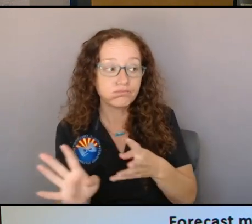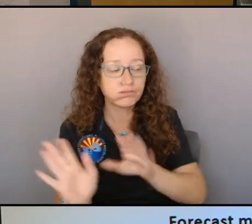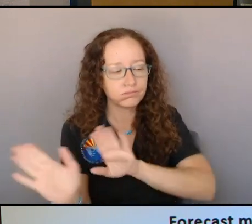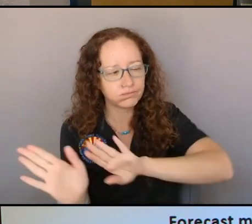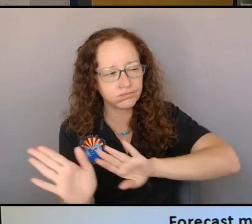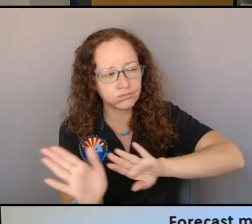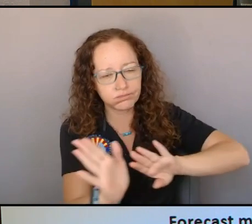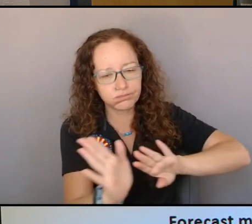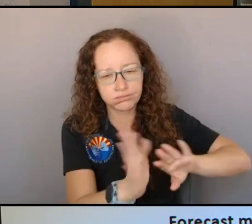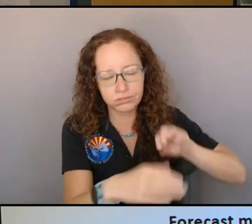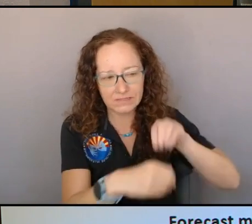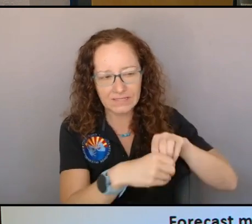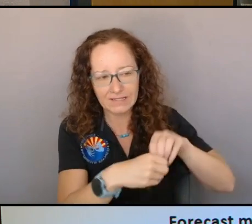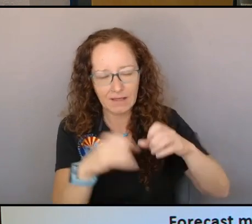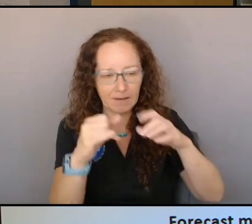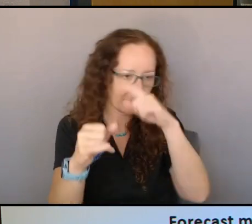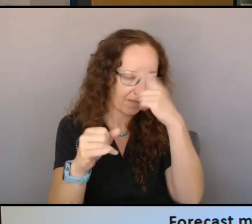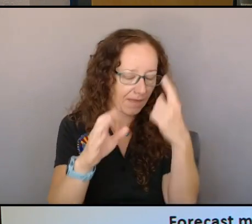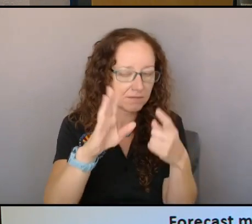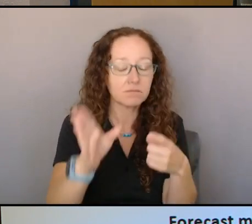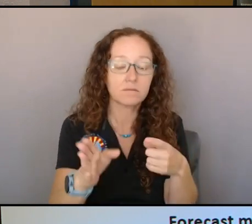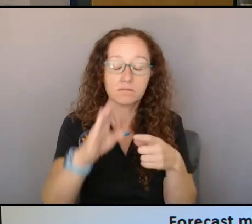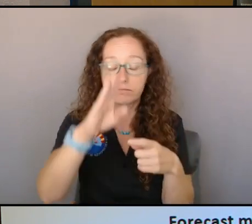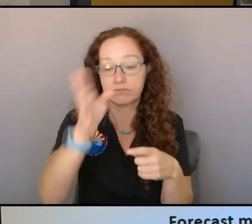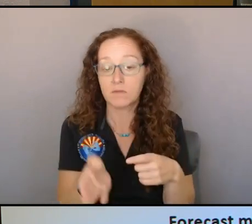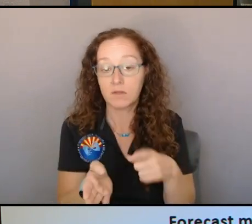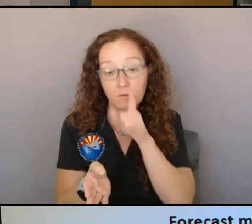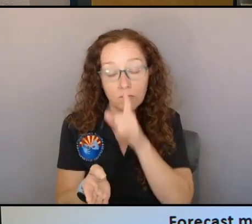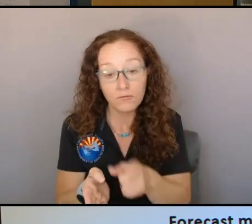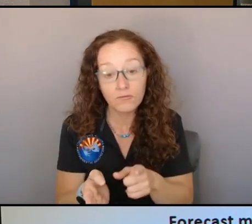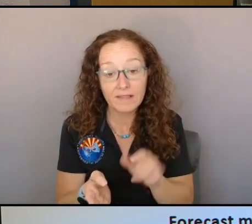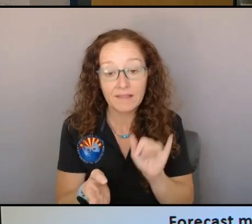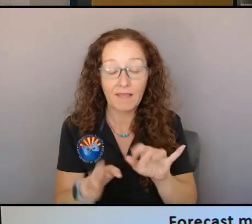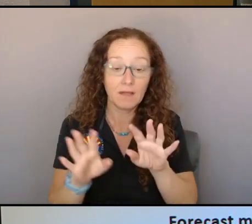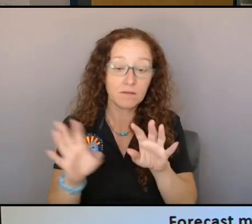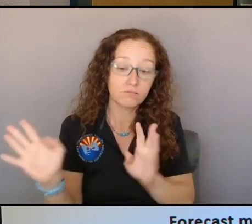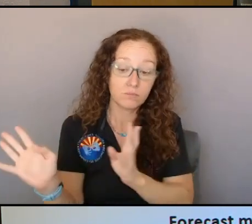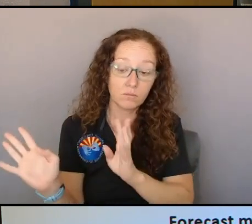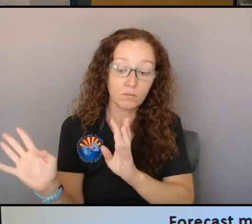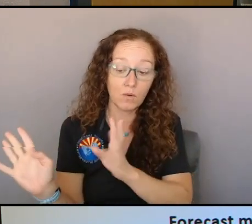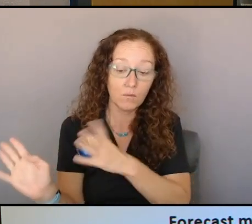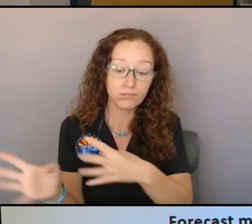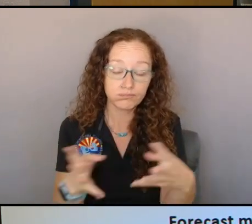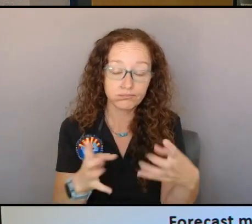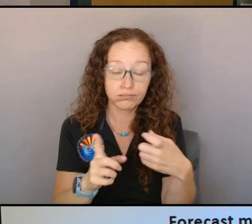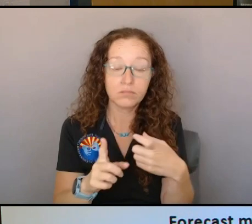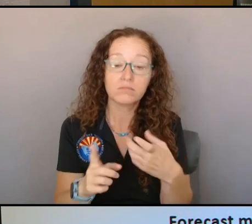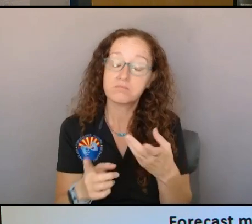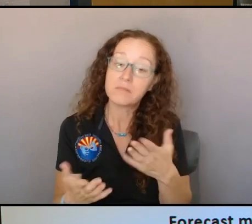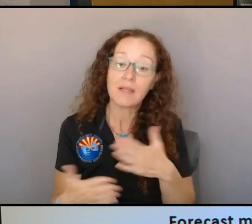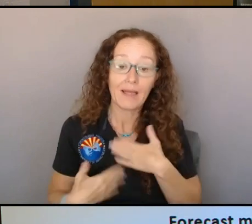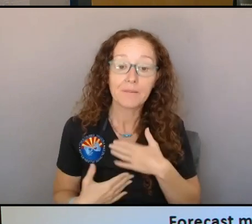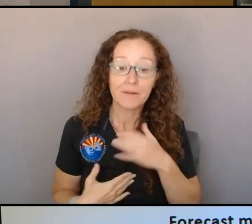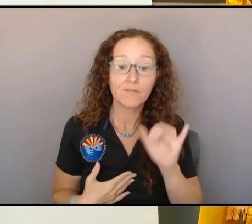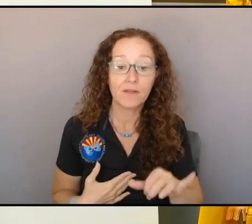to see these westerly winds through the week, but we're not really happy to see as strong as they might possibly end up